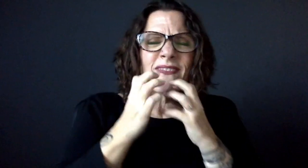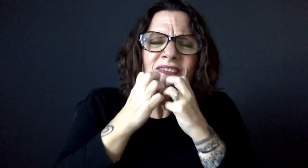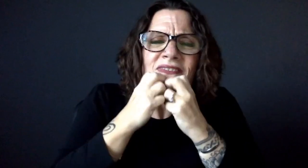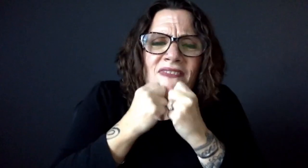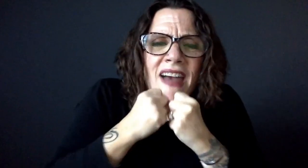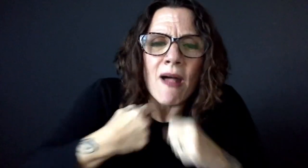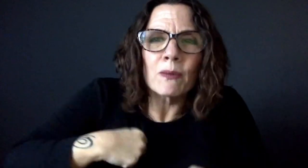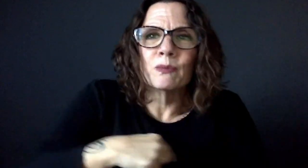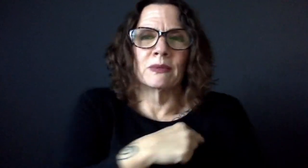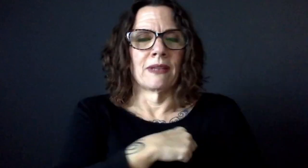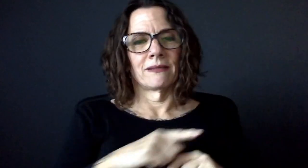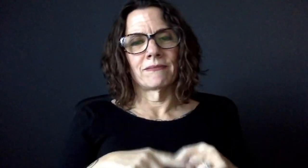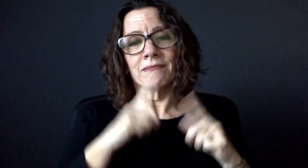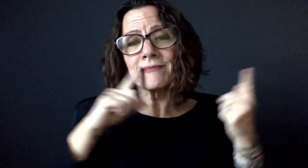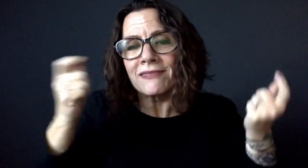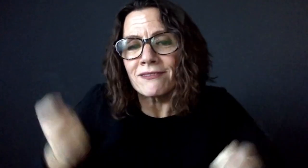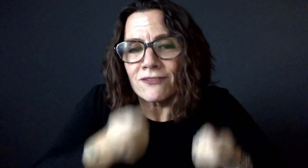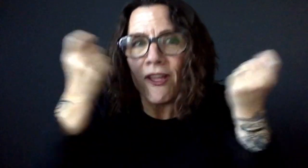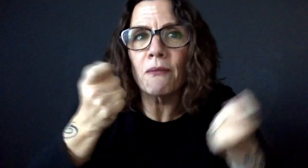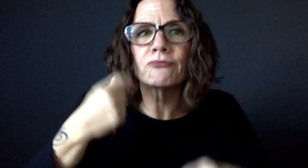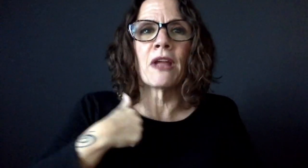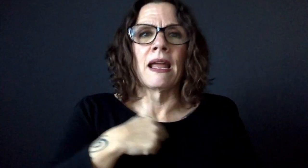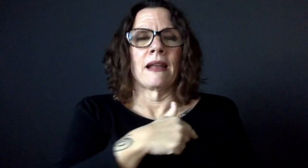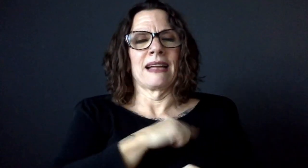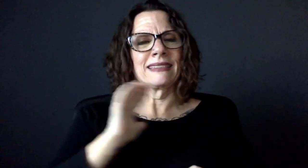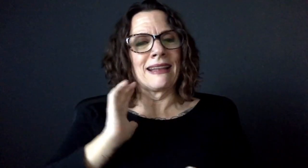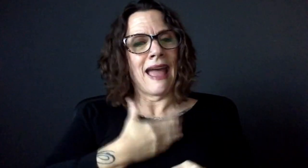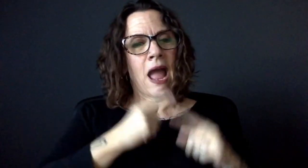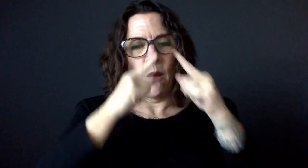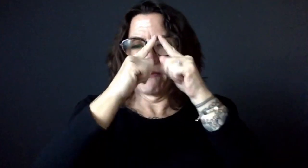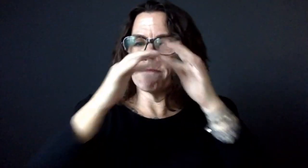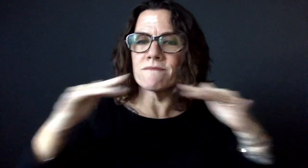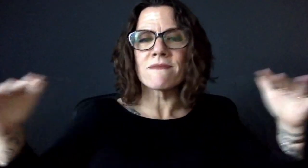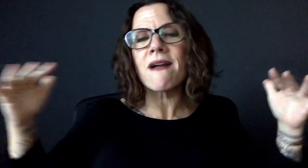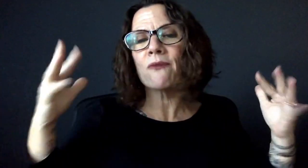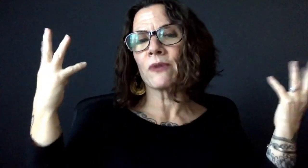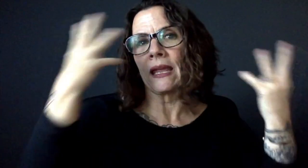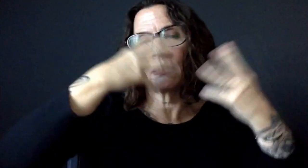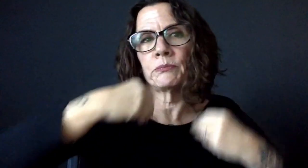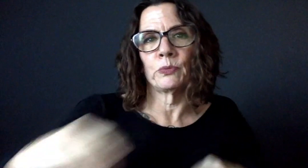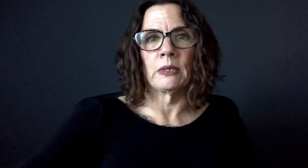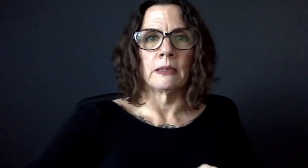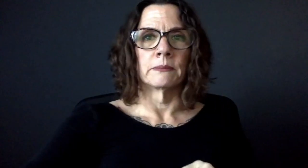that values and celebrates us in all our myriad beauty.